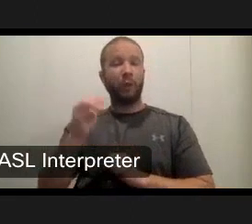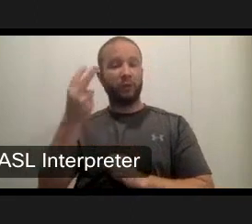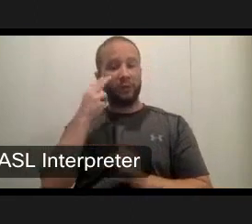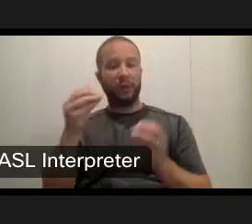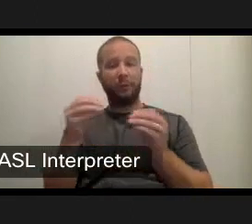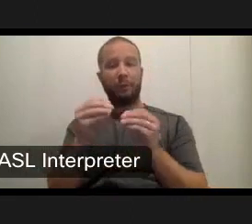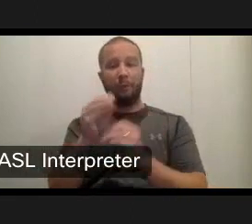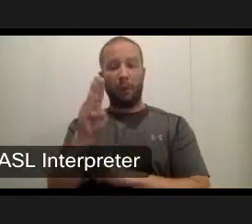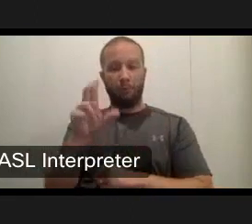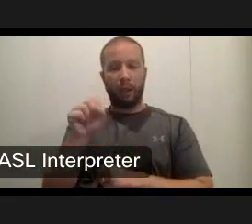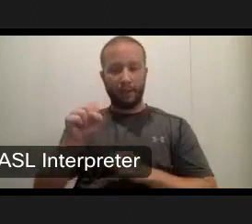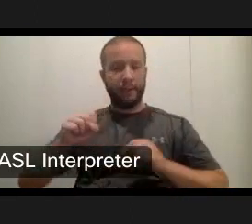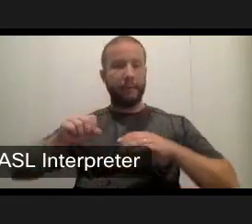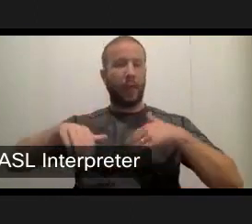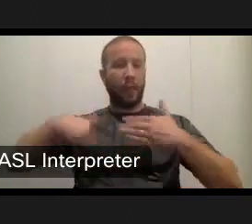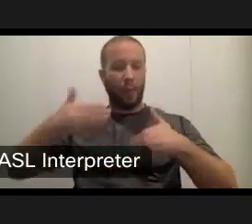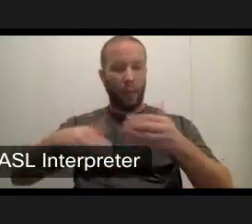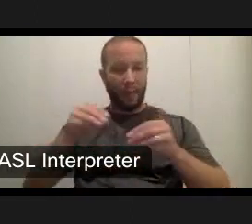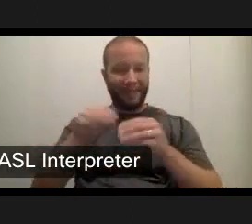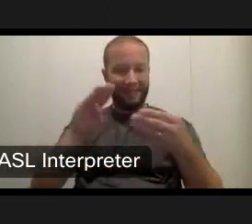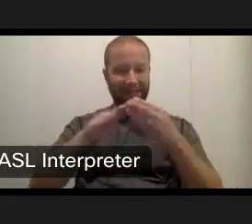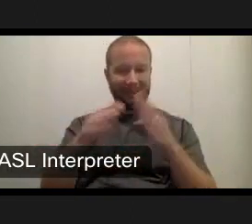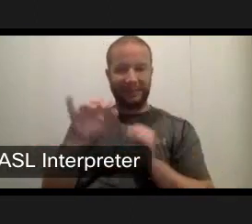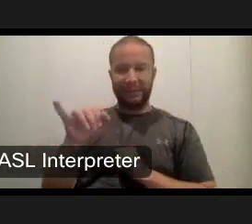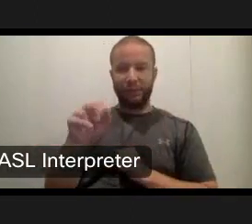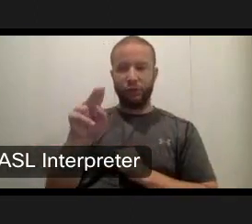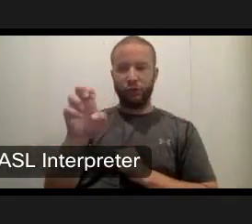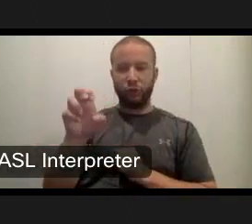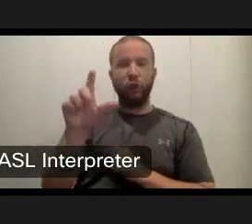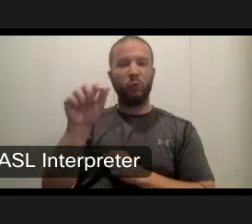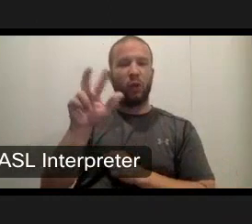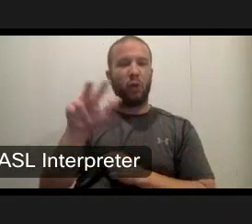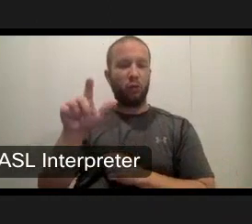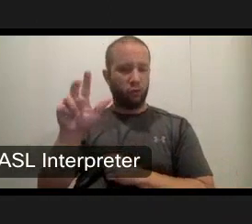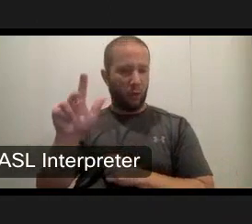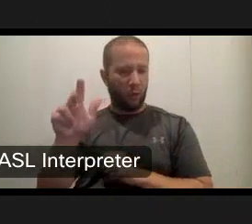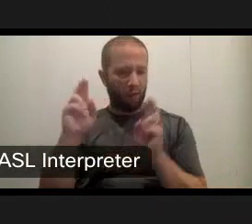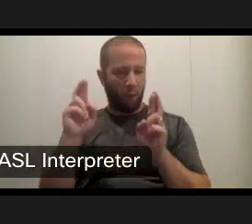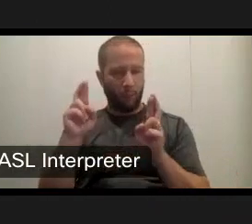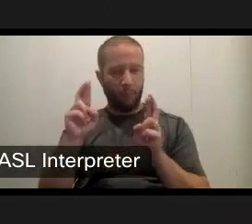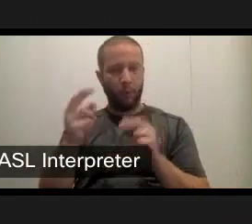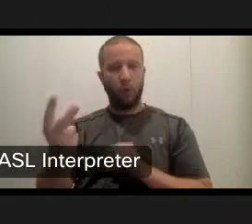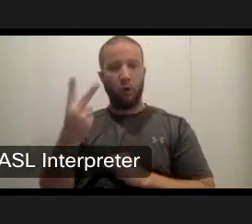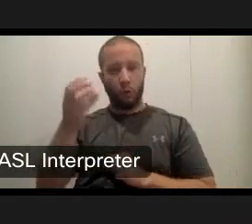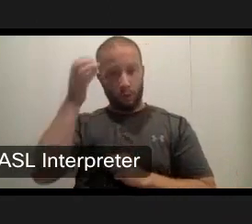um that those Vehicles arriving in the city on June 2023 so those two vehicles um those two